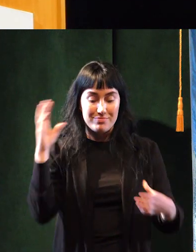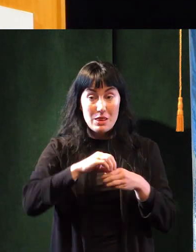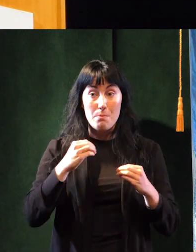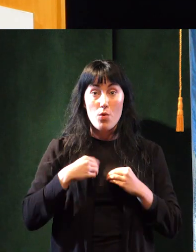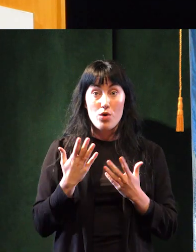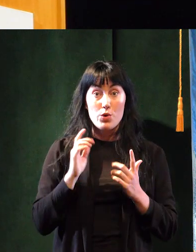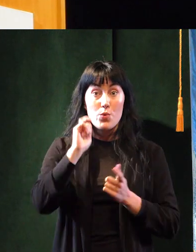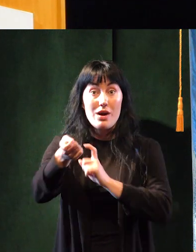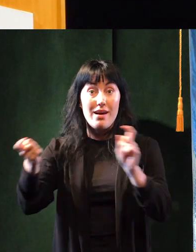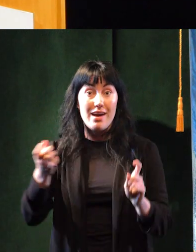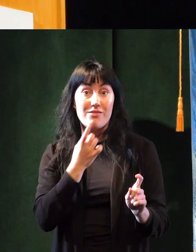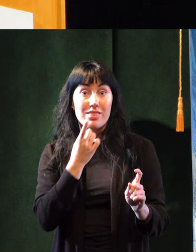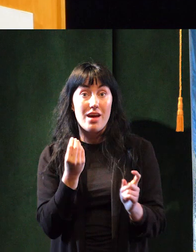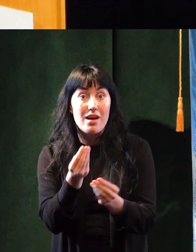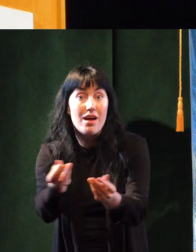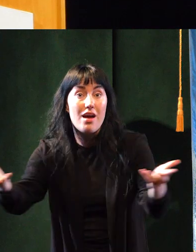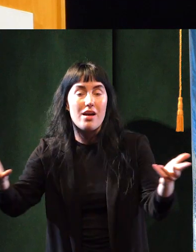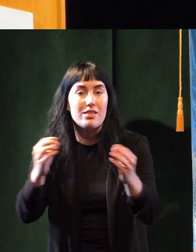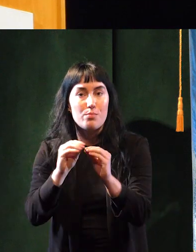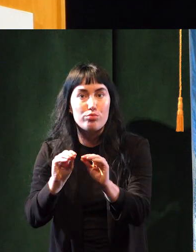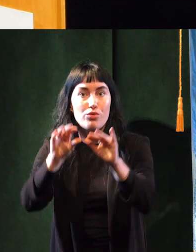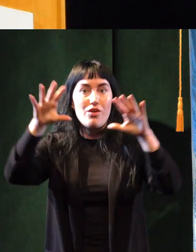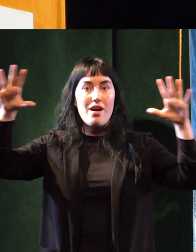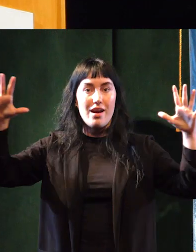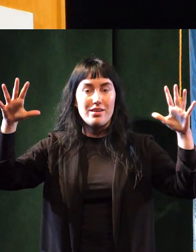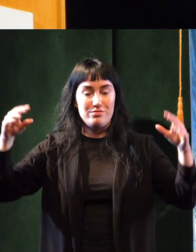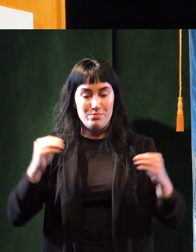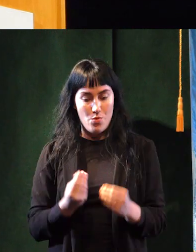more you give the brighter your light will become and the happier your light